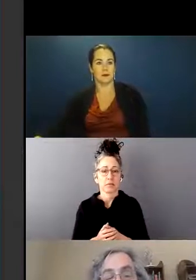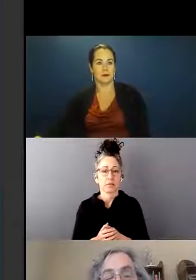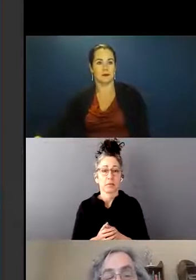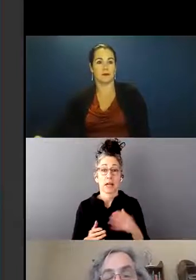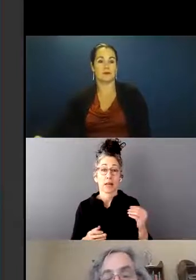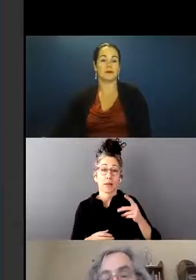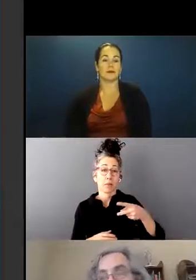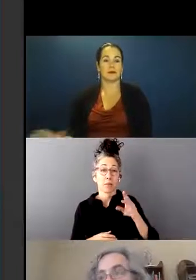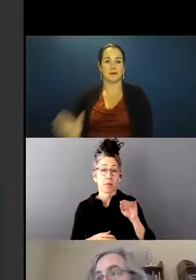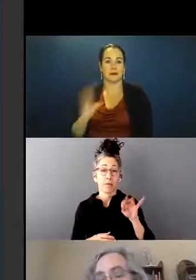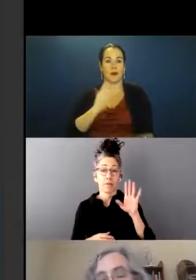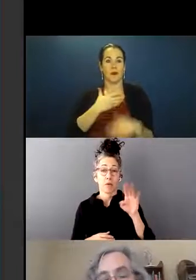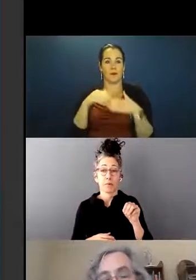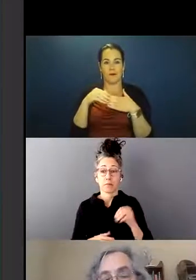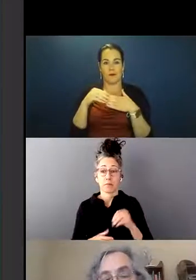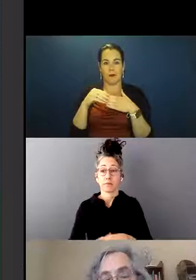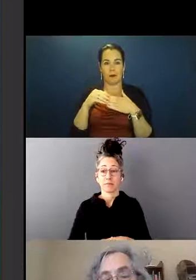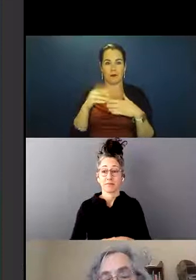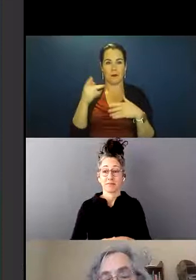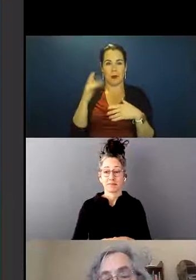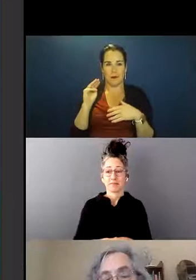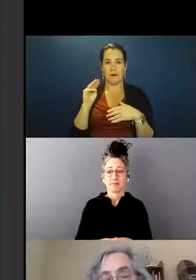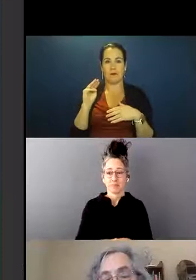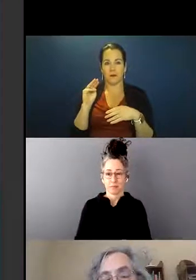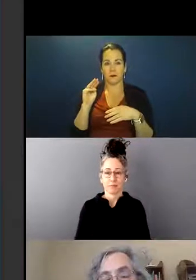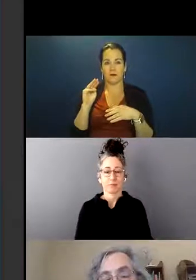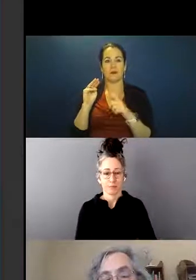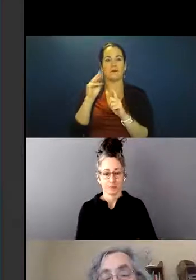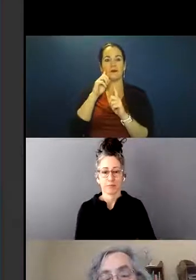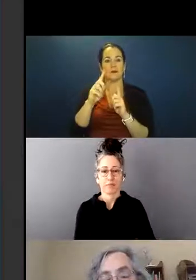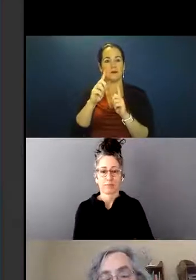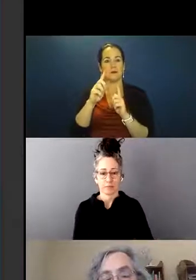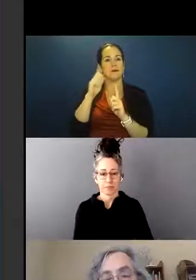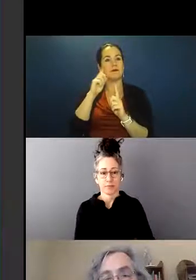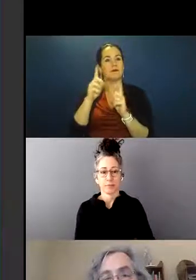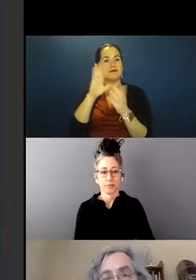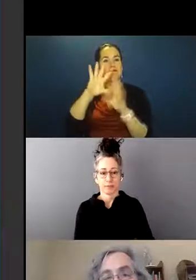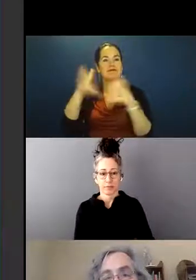a platform or a set of resources that we can use moving afterwards. And that's it. Thank you very much. And there's the website and the presentation will be available. There are a few more slides at the end. Now I'm going to stop sharing and turn it over